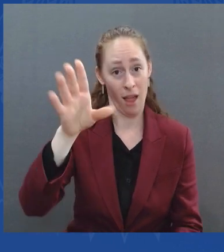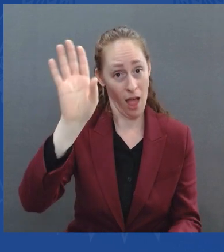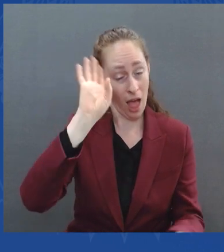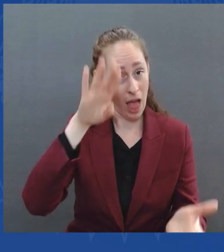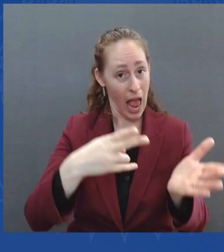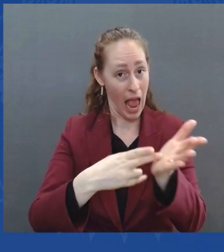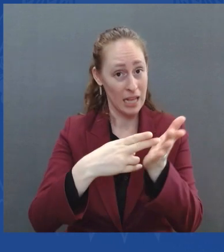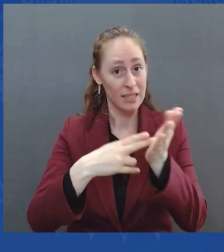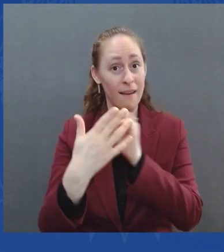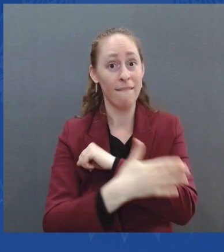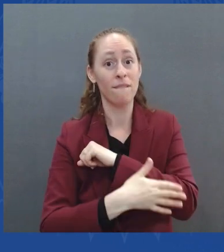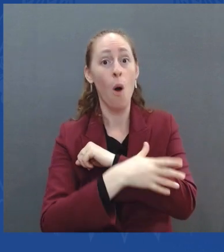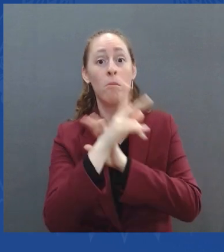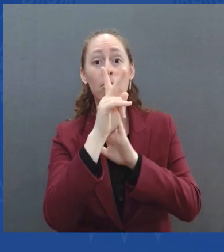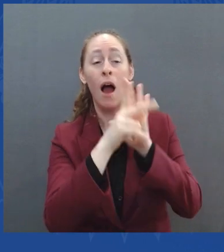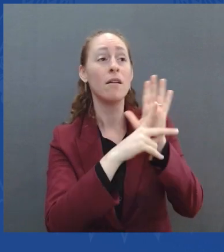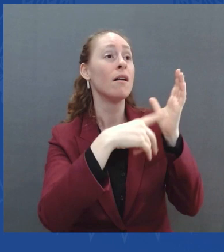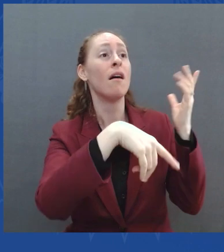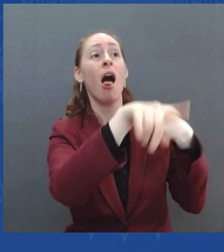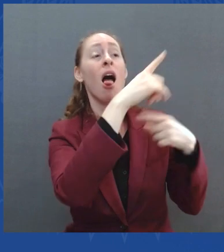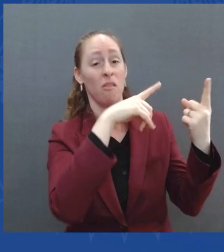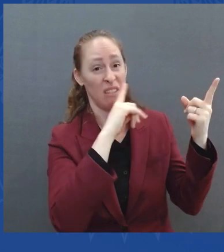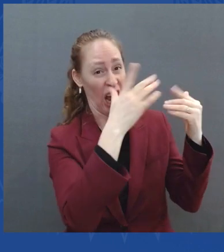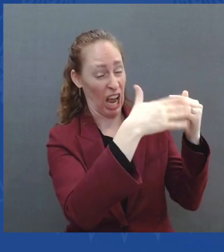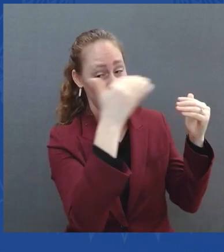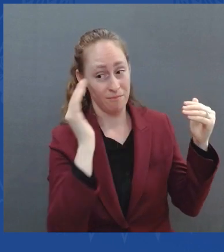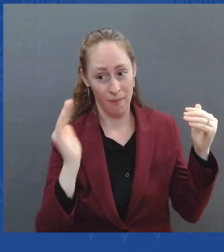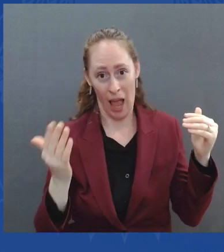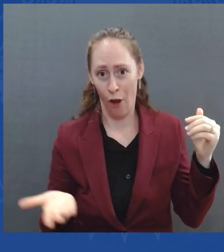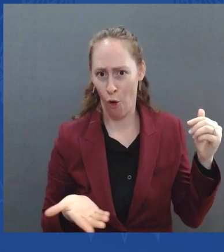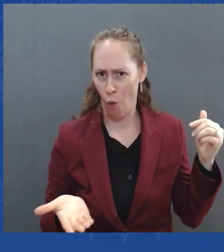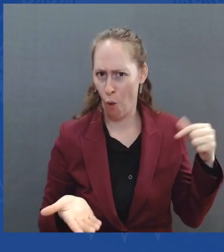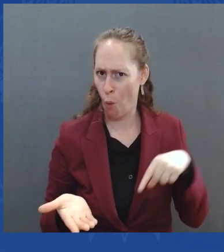"War and Peace" goes down easier, Gerry, I think.